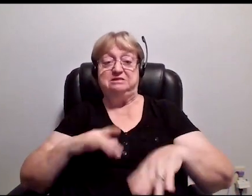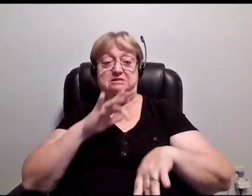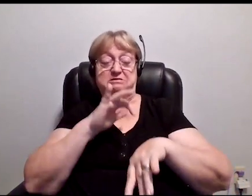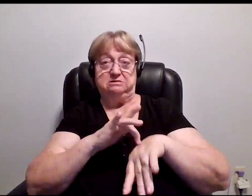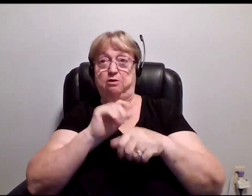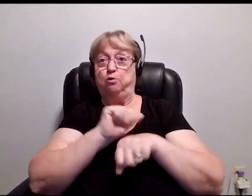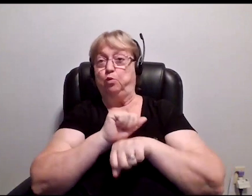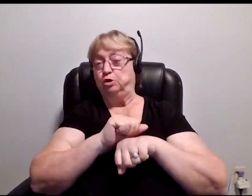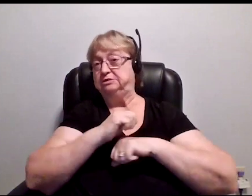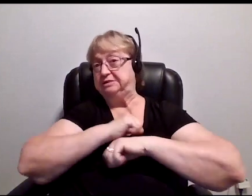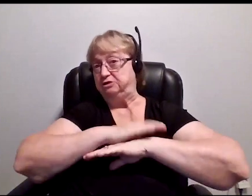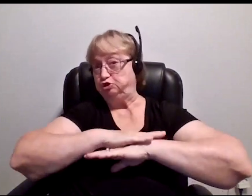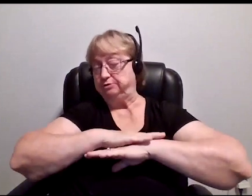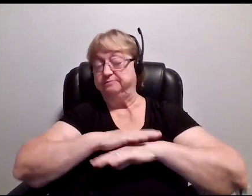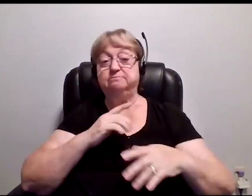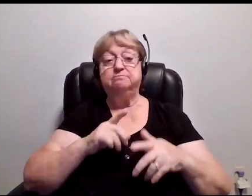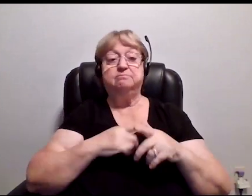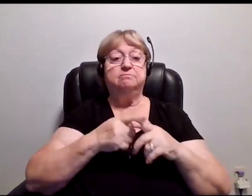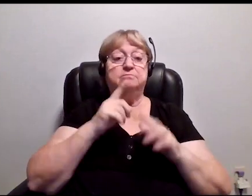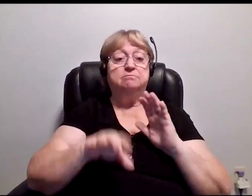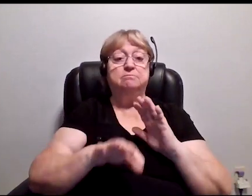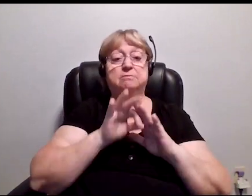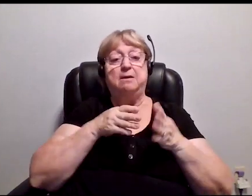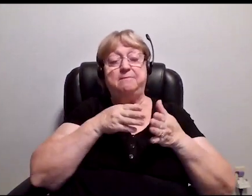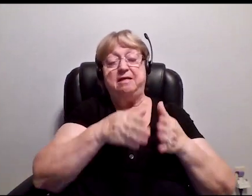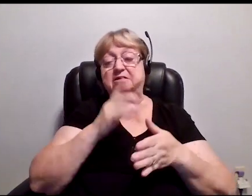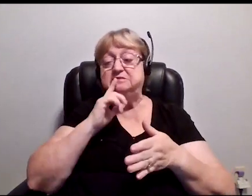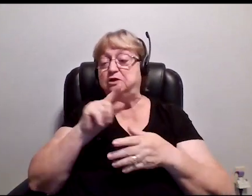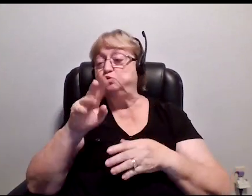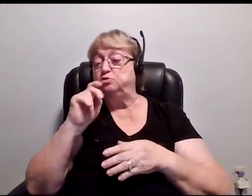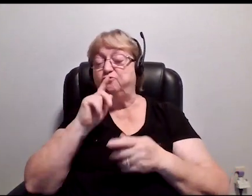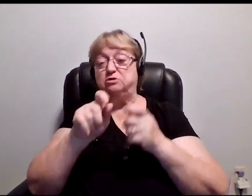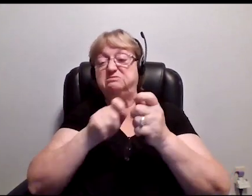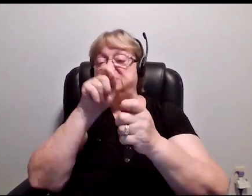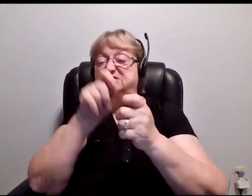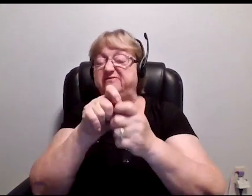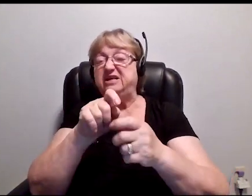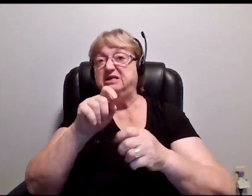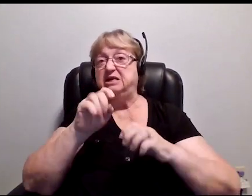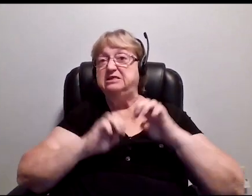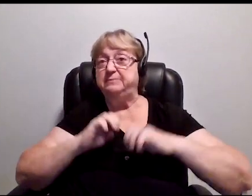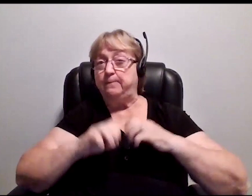Then finally, we found methods and tools for specific experiments, specifically things like experiments where students